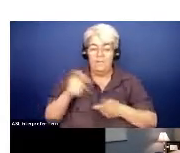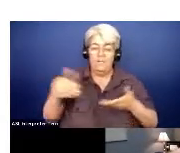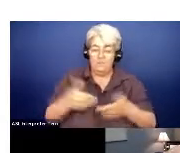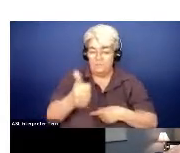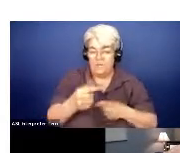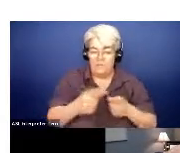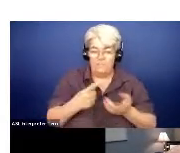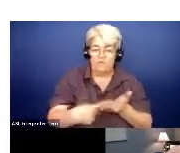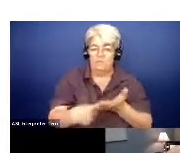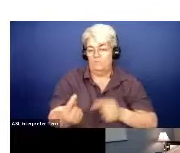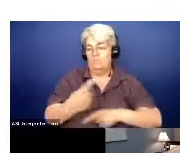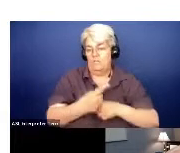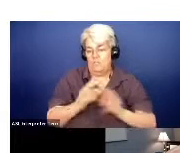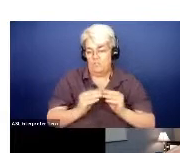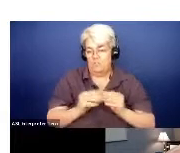started by introducing the other speakers.